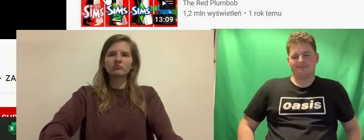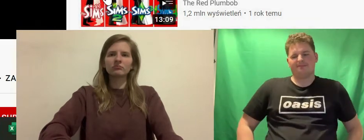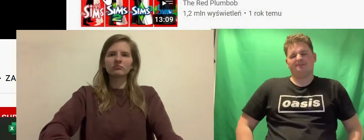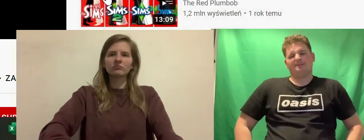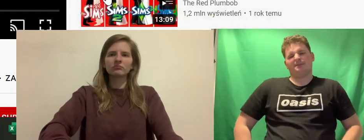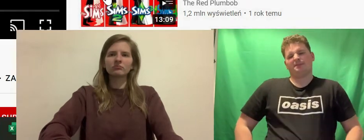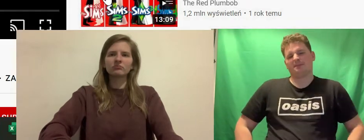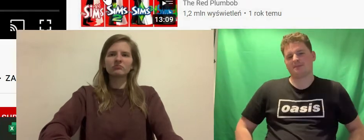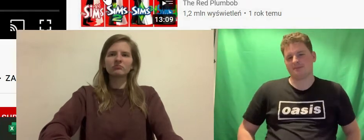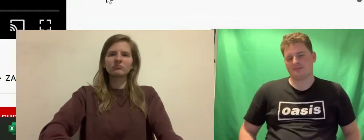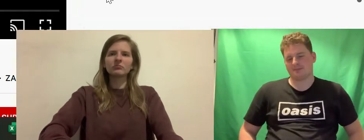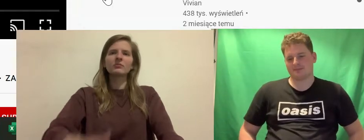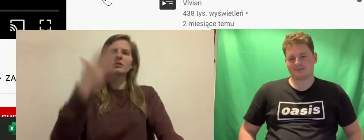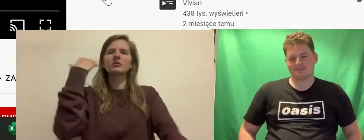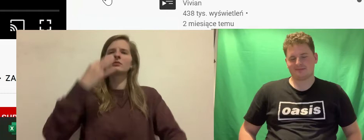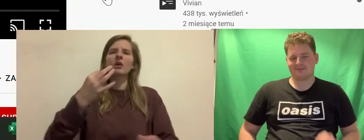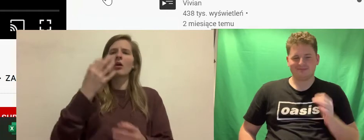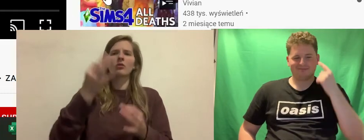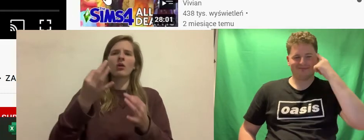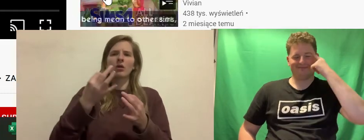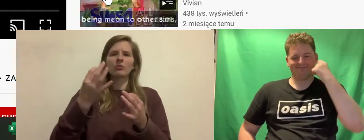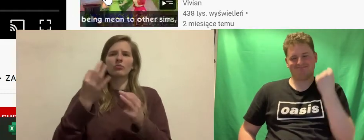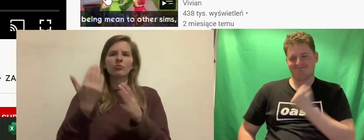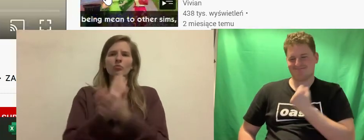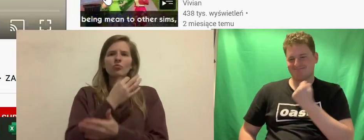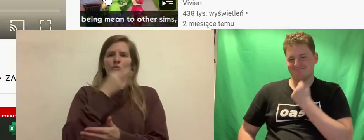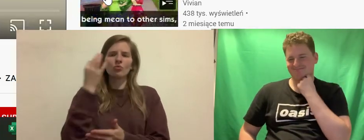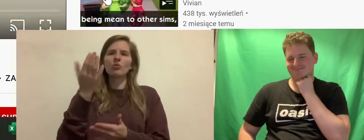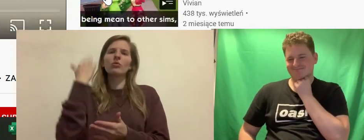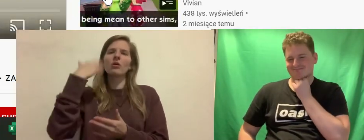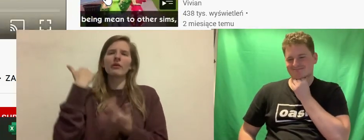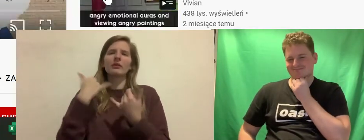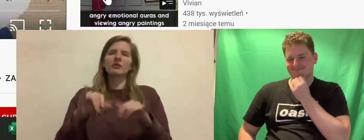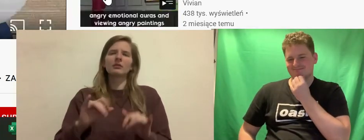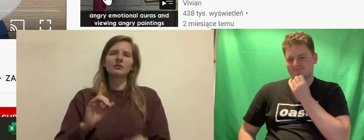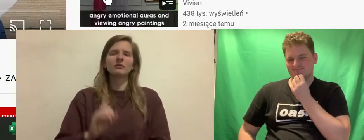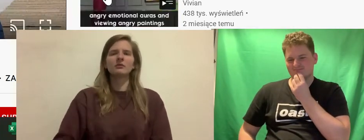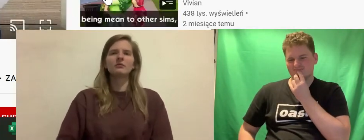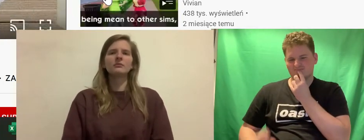K; now it's better technological and the old one wasn't better, right?